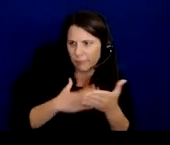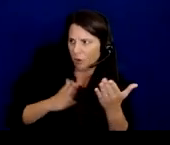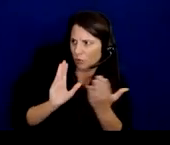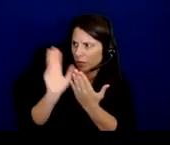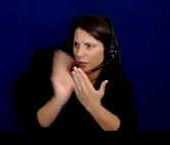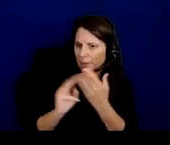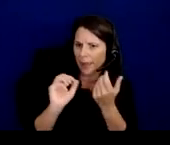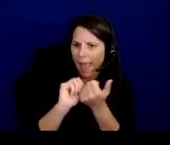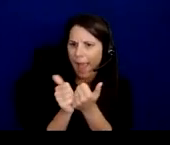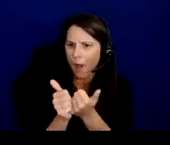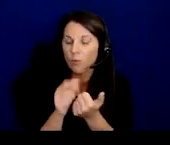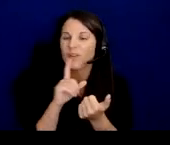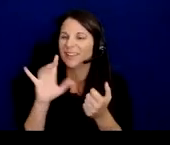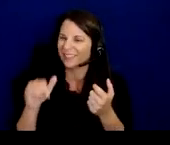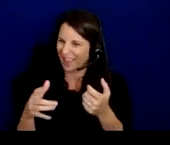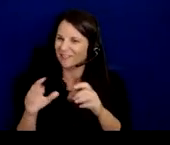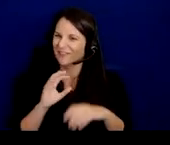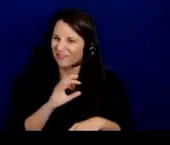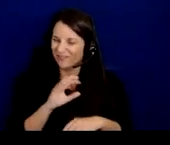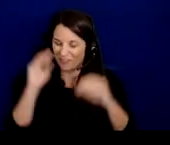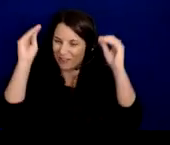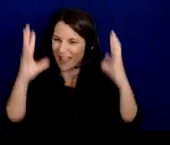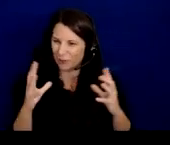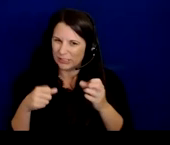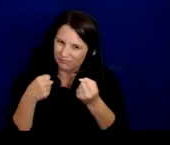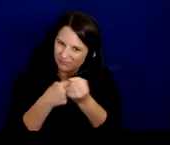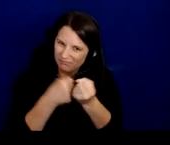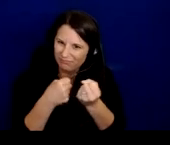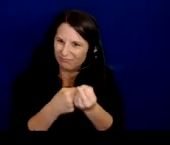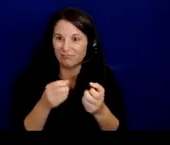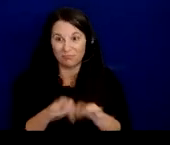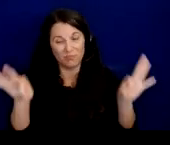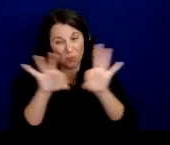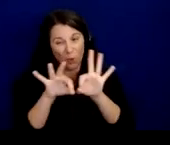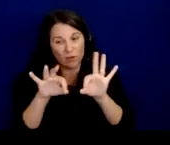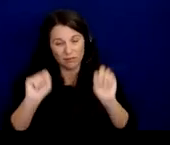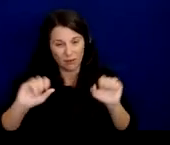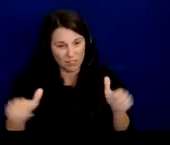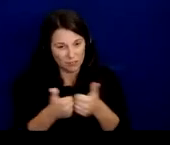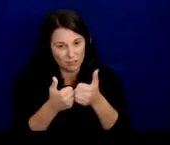buying is really important and it can be a challenge sometimes. So if we have a place where faculty can go and say,